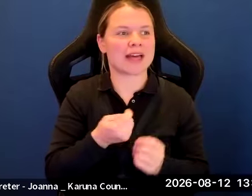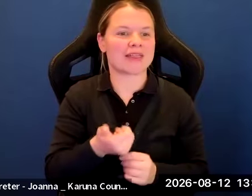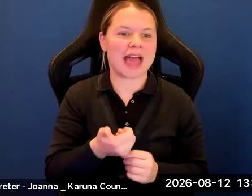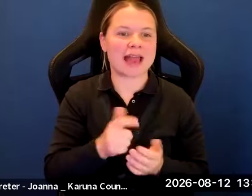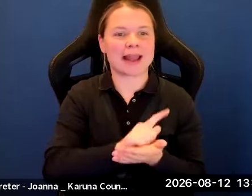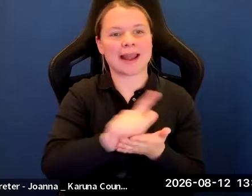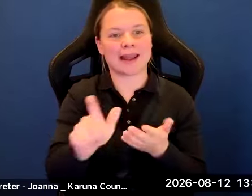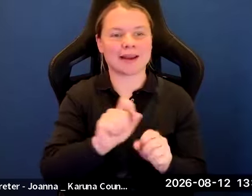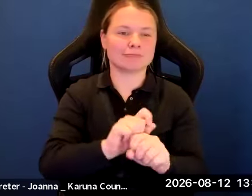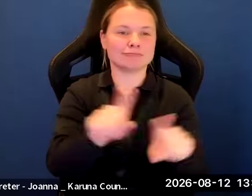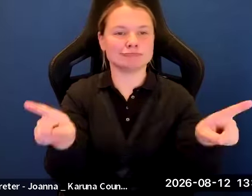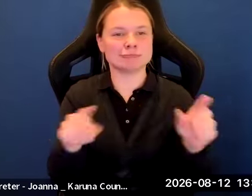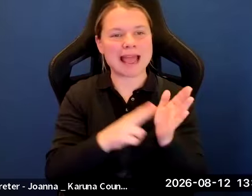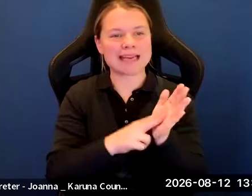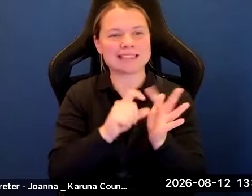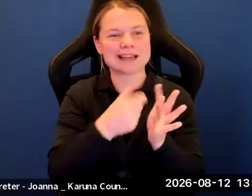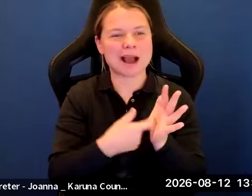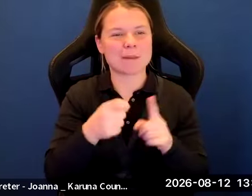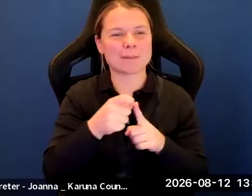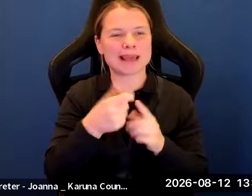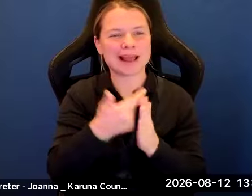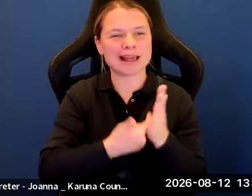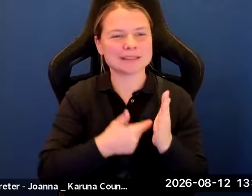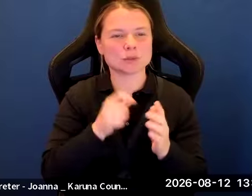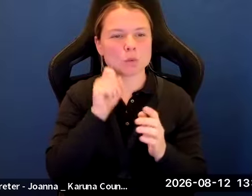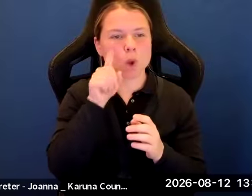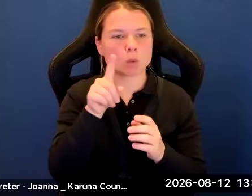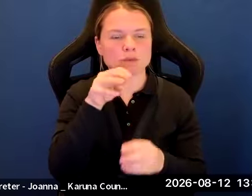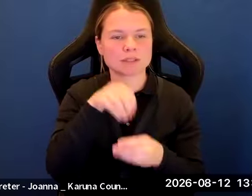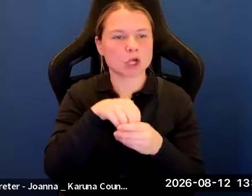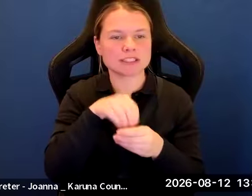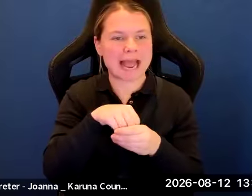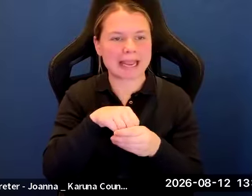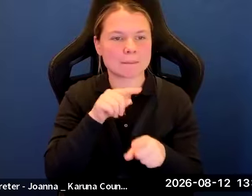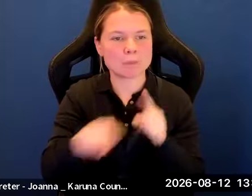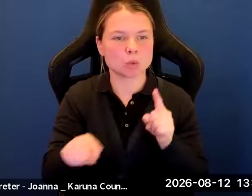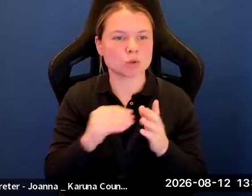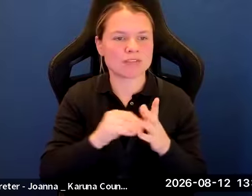things you will get notified within a short period of time